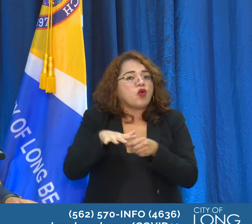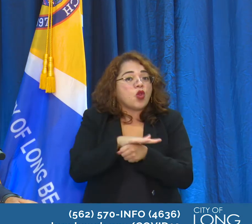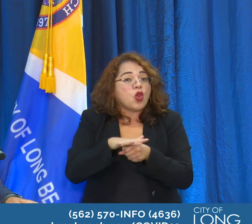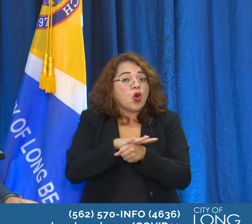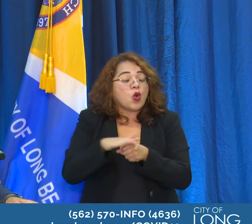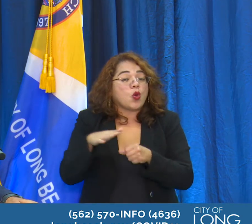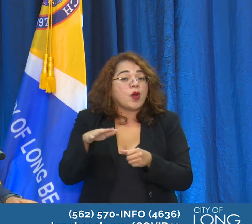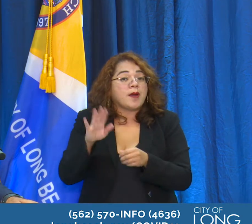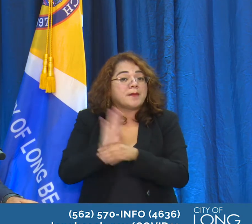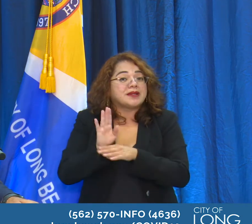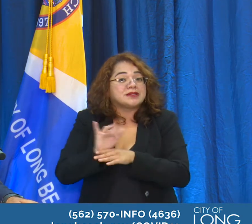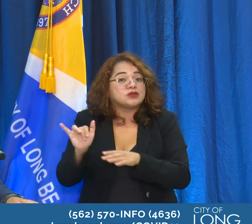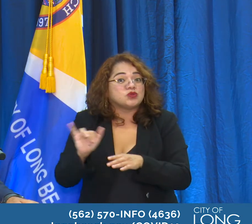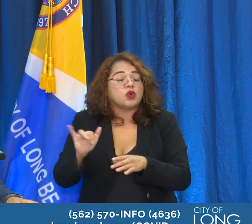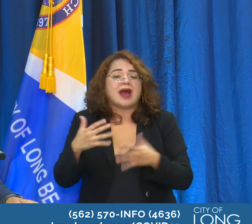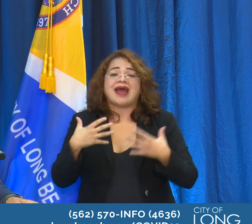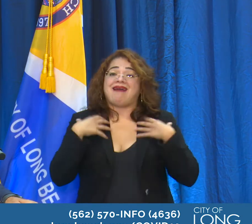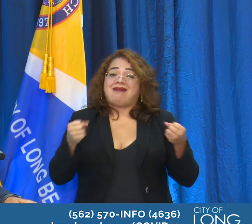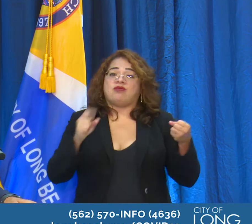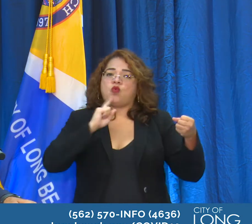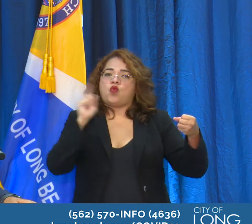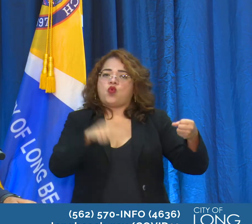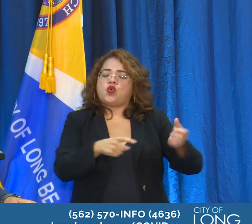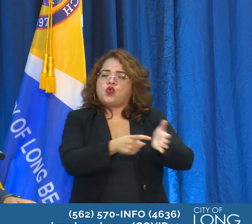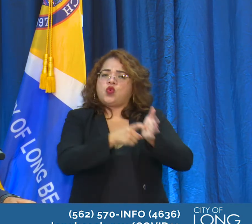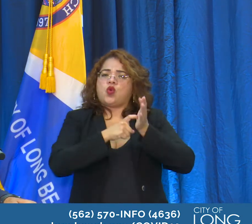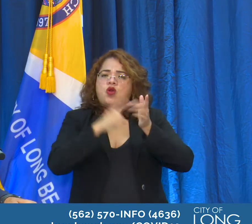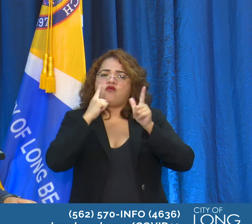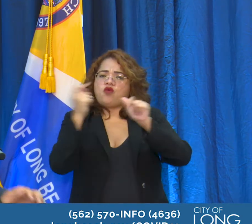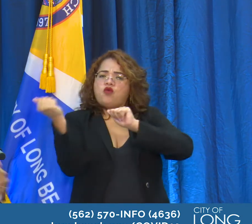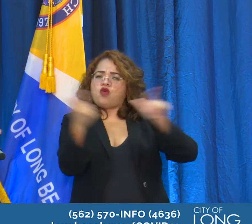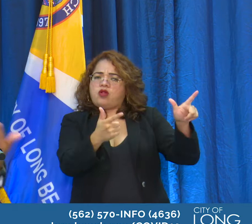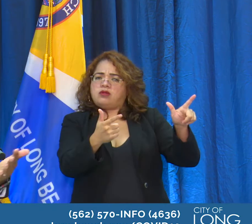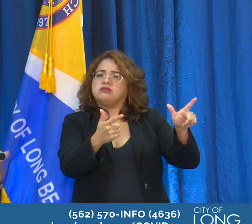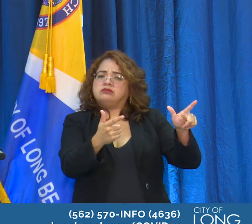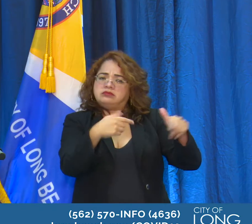Our health orders require folks to wear masks or face coverings of course when they go into